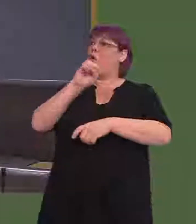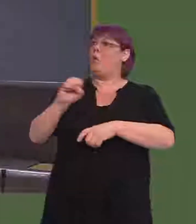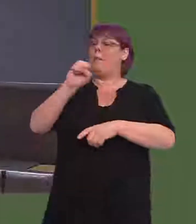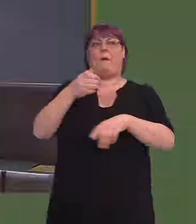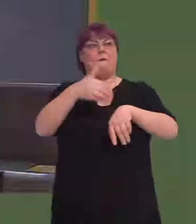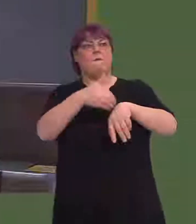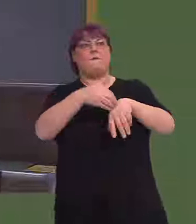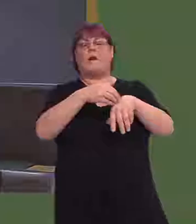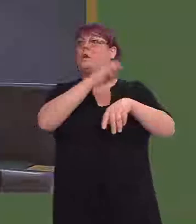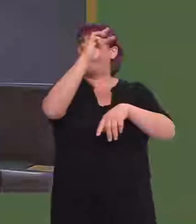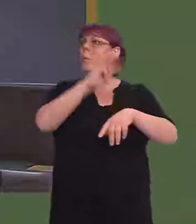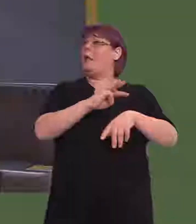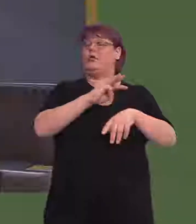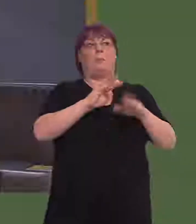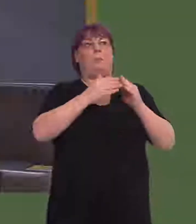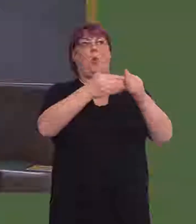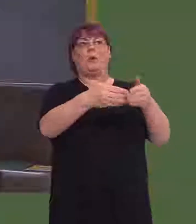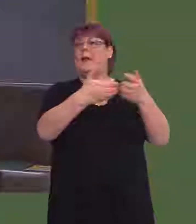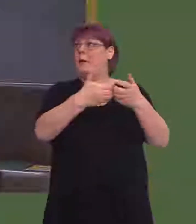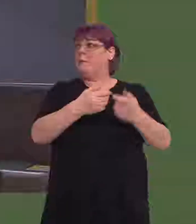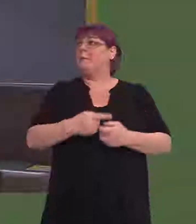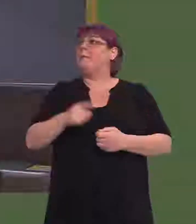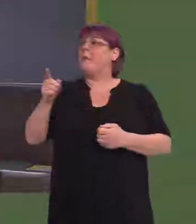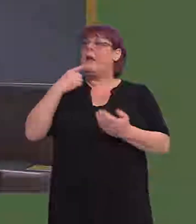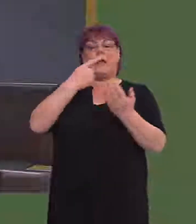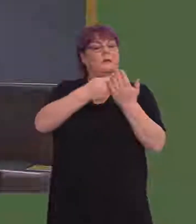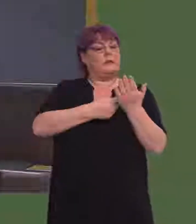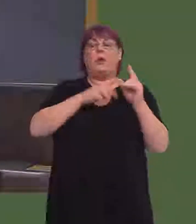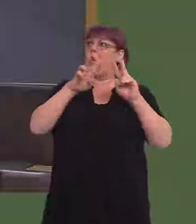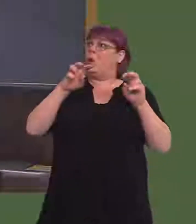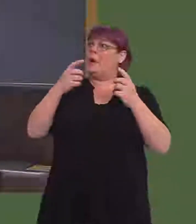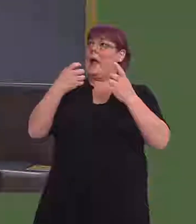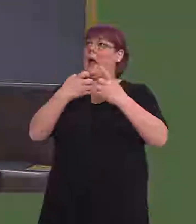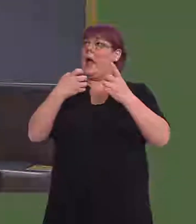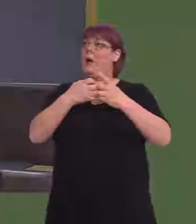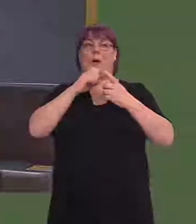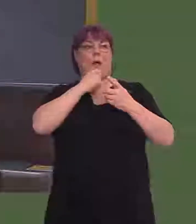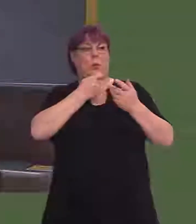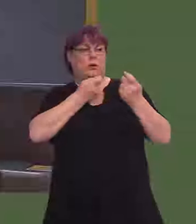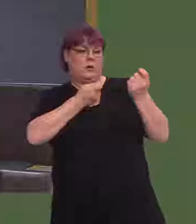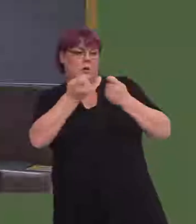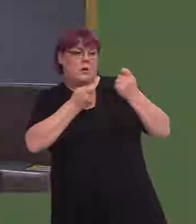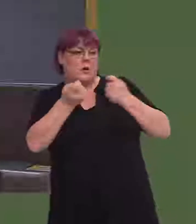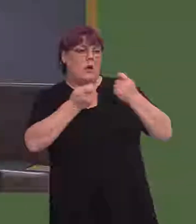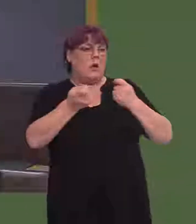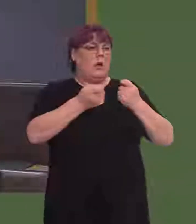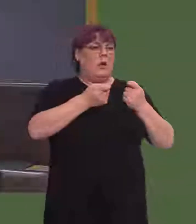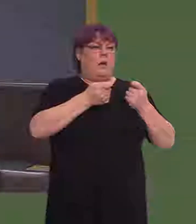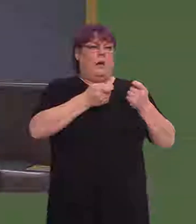for the Welsh Government to set out, and I quote: 'how it intends to address the lack of physical capacity to accommodate new borders and